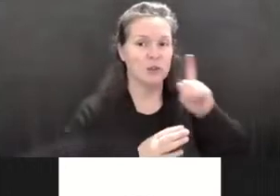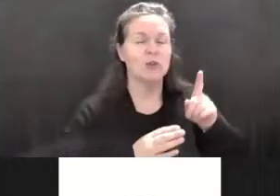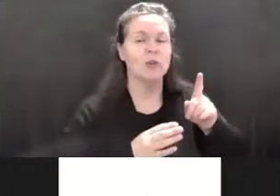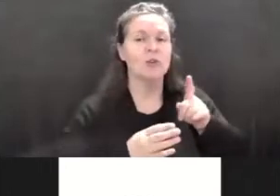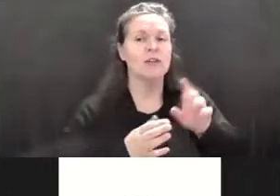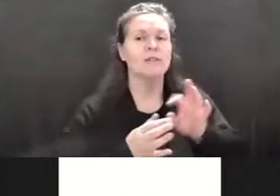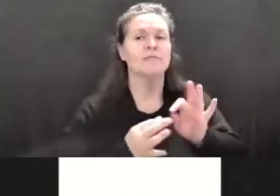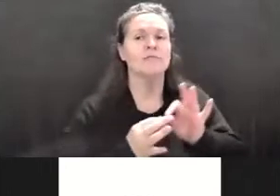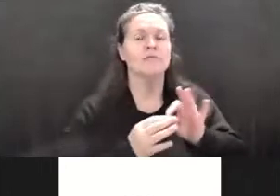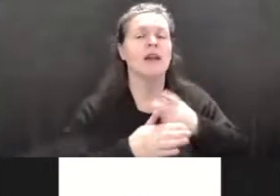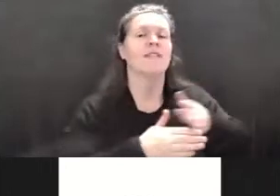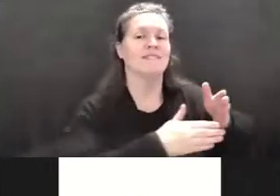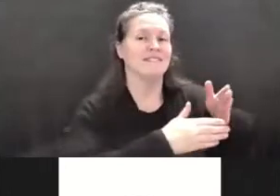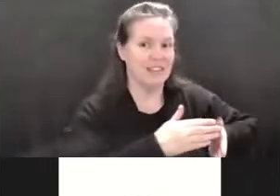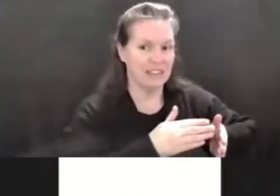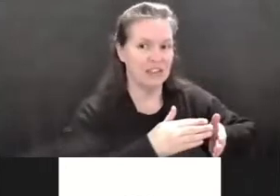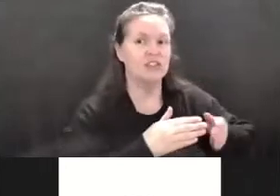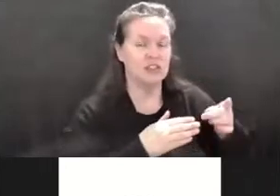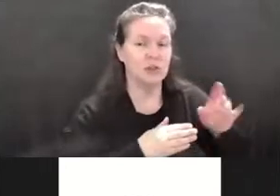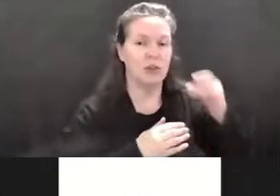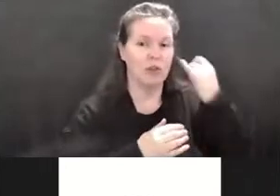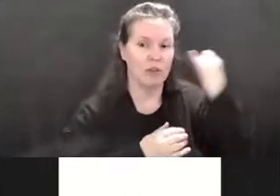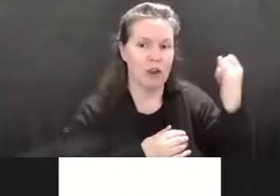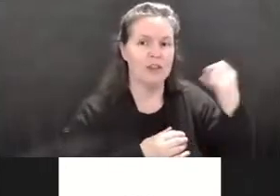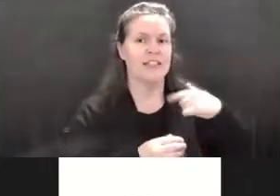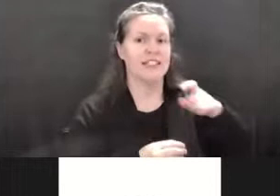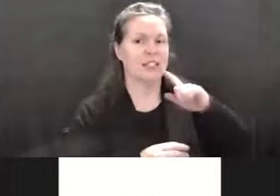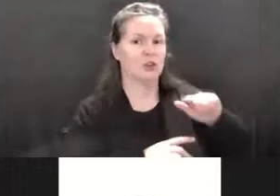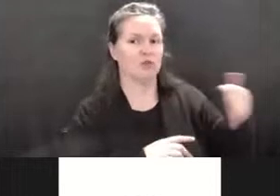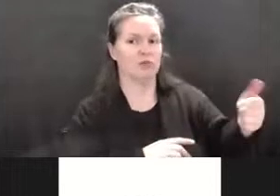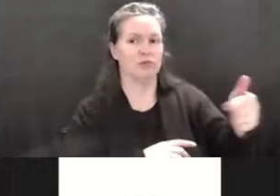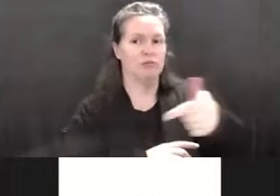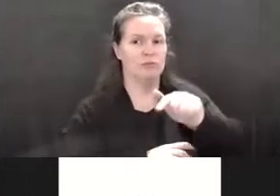and then please stay on the topic of health equity. Today, we're focusing on draft rules.